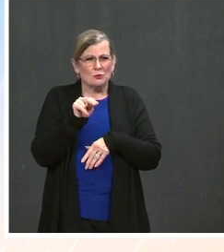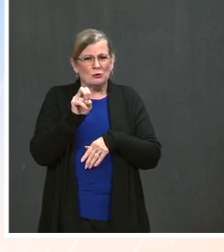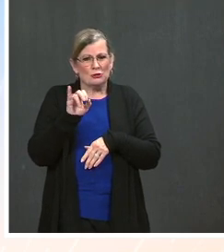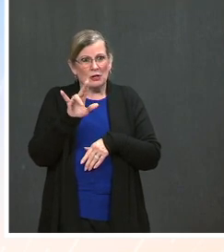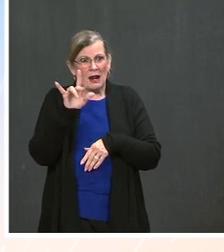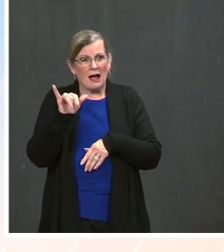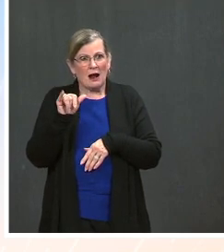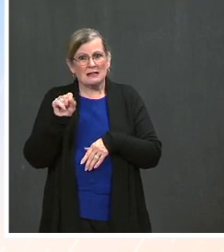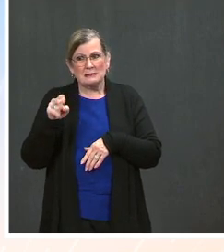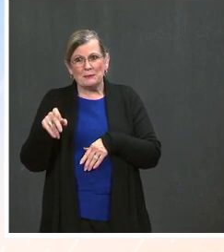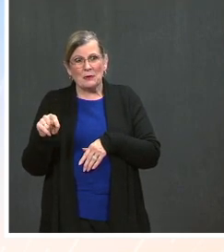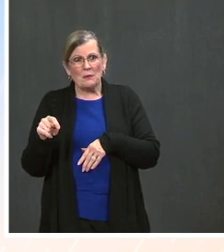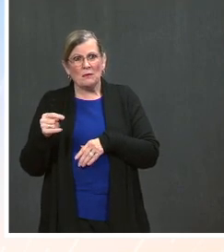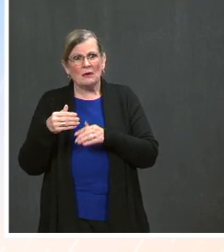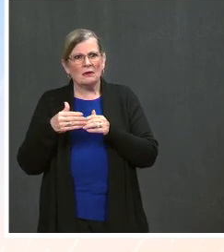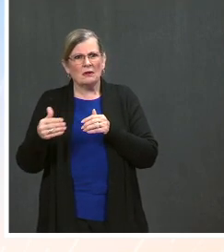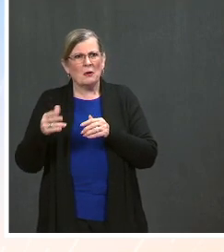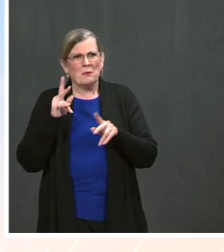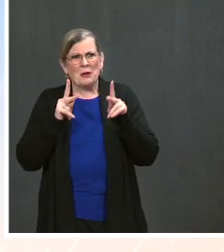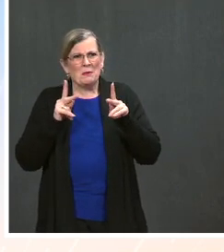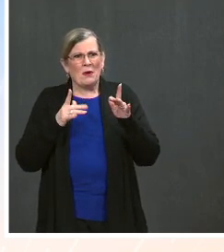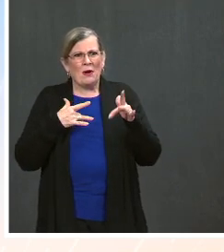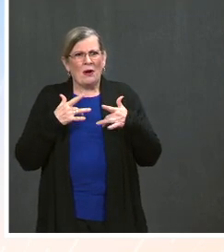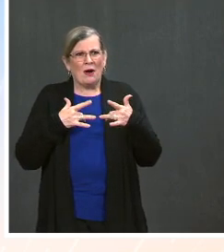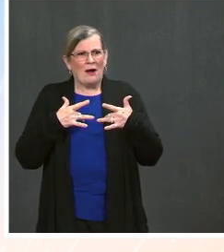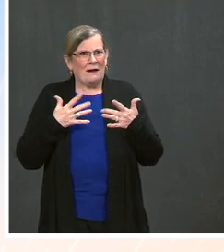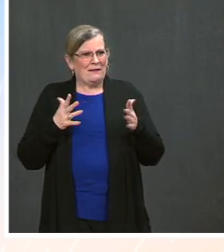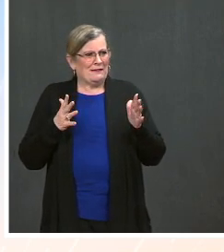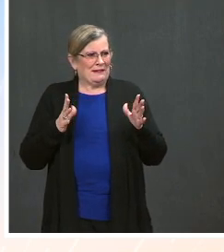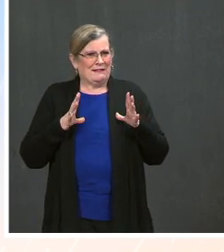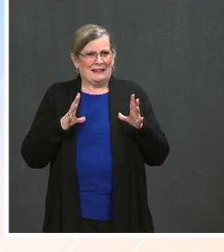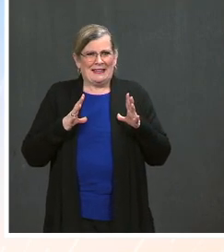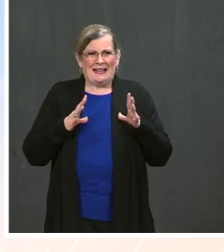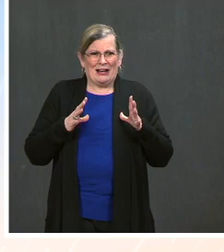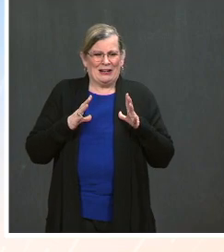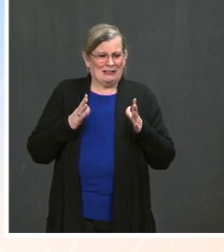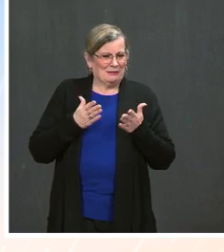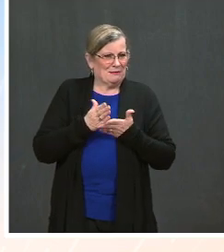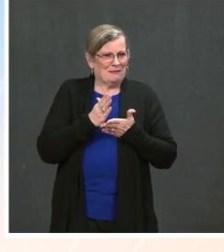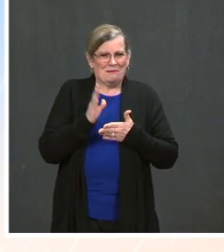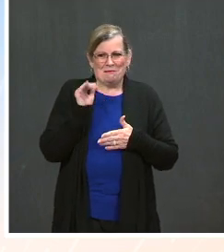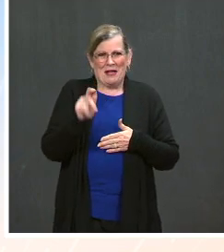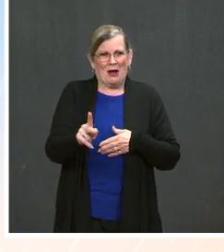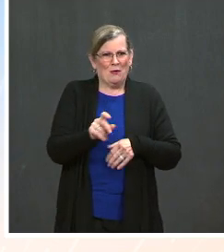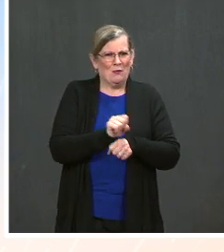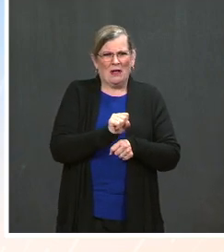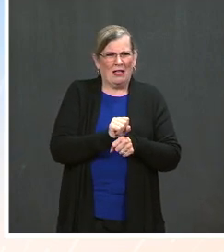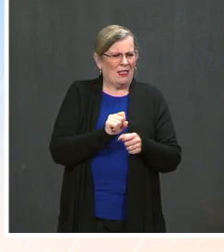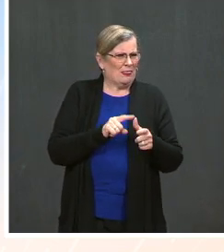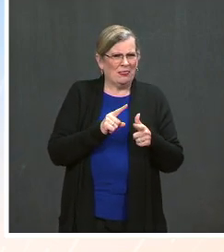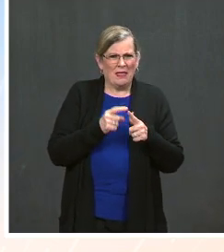and people started to come back out and go to work. And then the holidays came, and we saw a spike after Thanksgiving, and we saw another spike after Christmas.